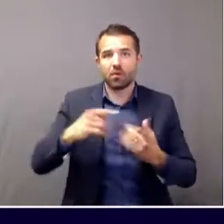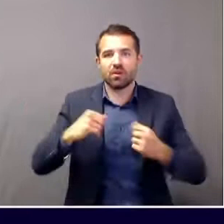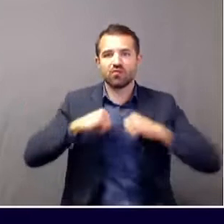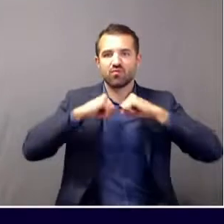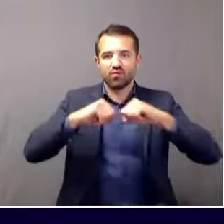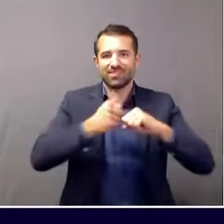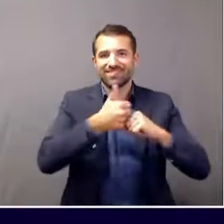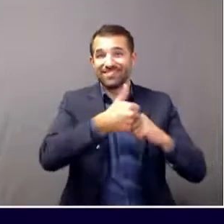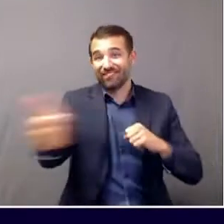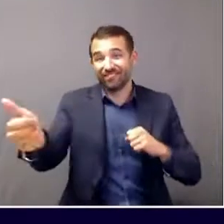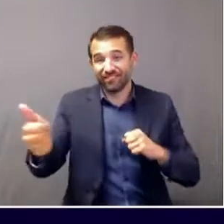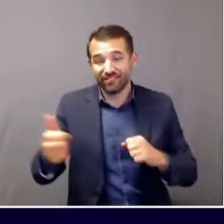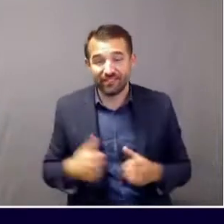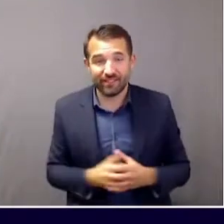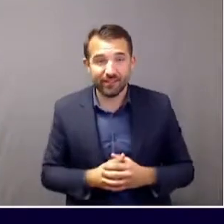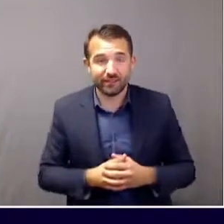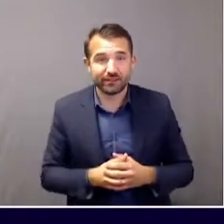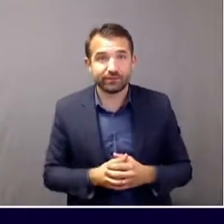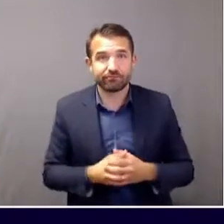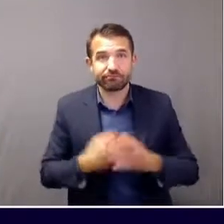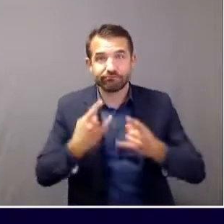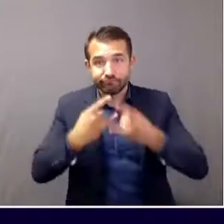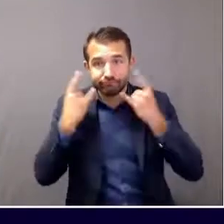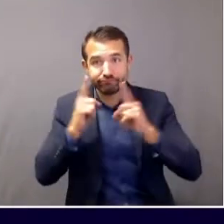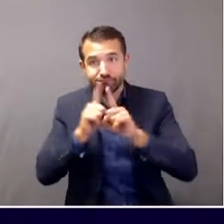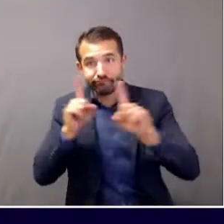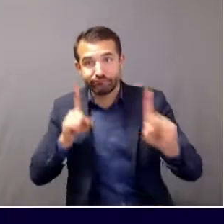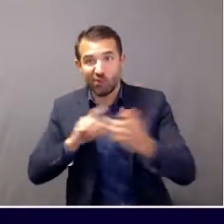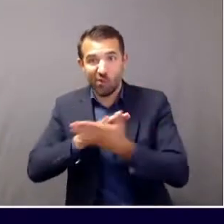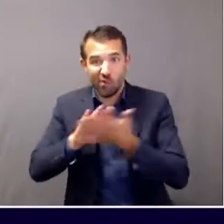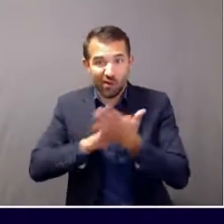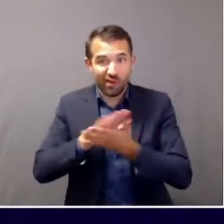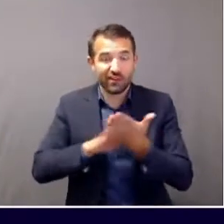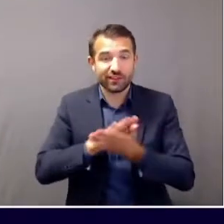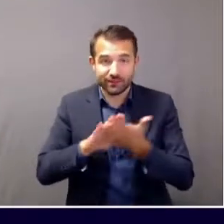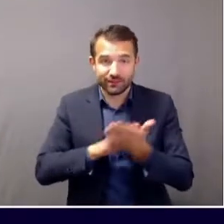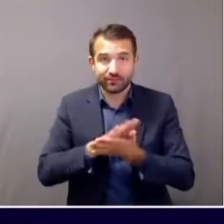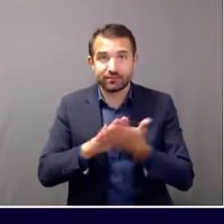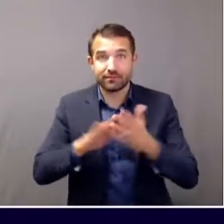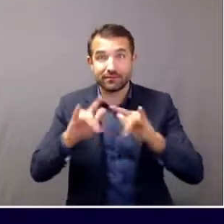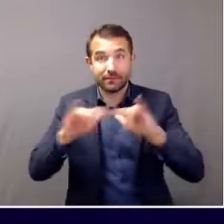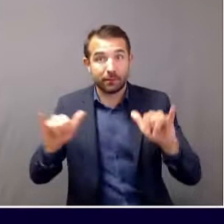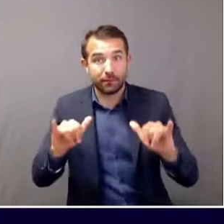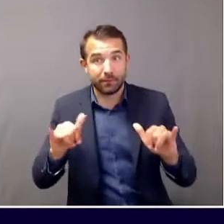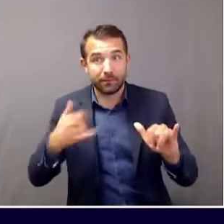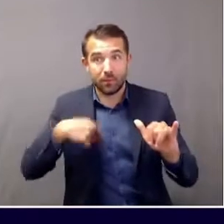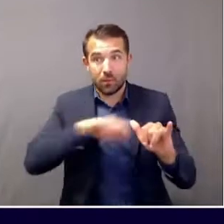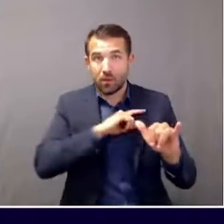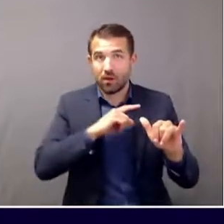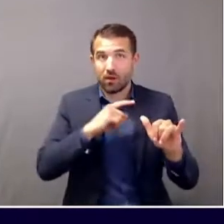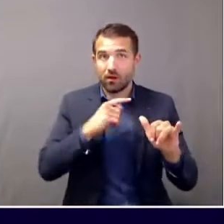start again they're also simultaneously policy decisions